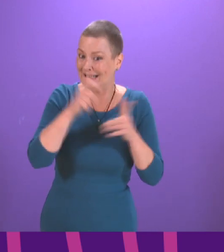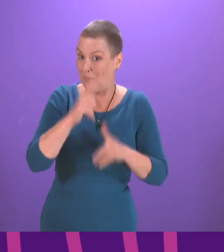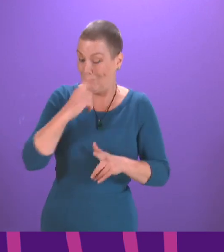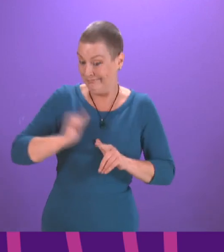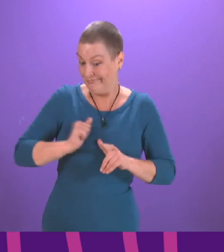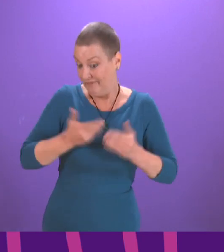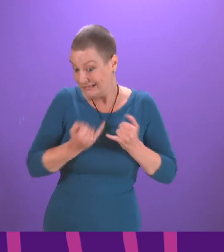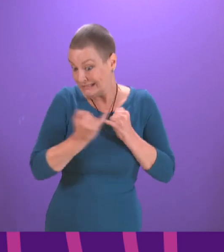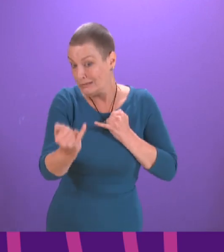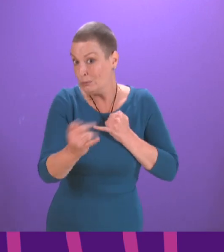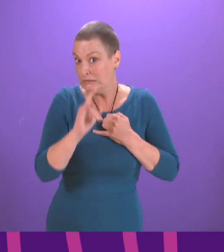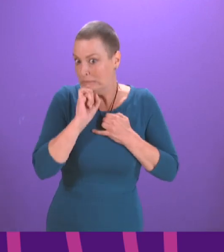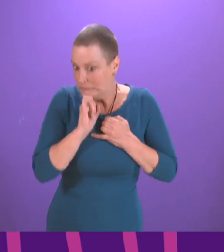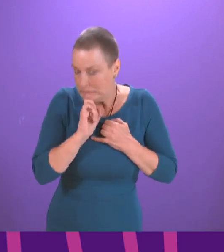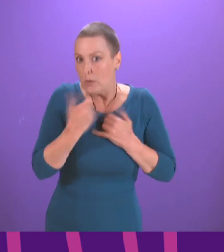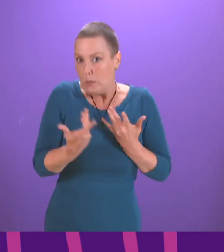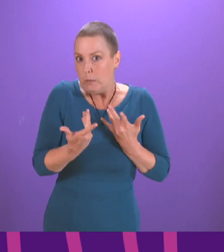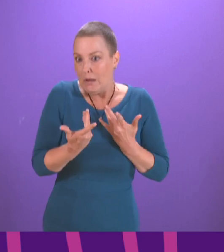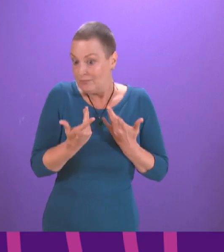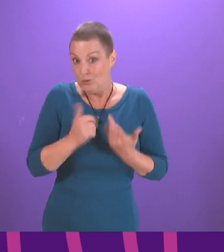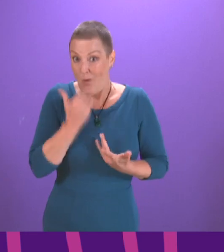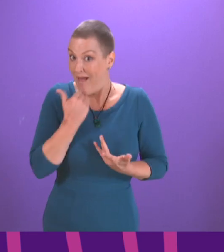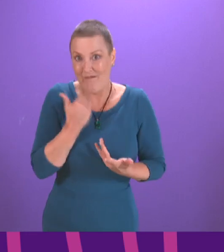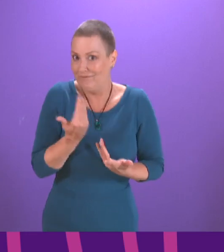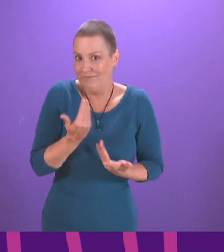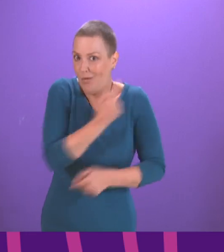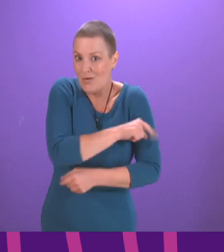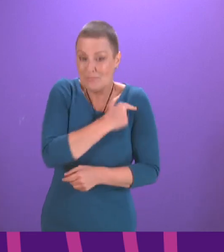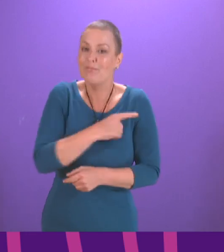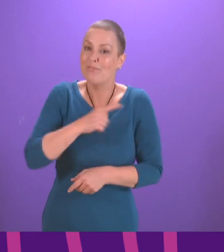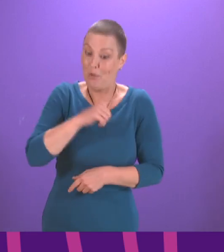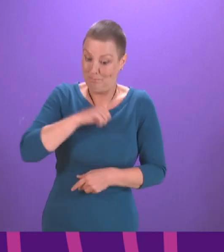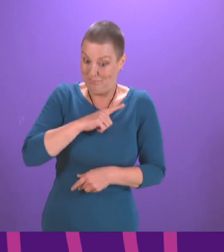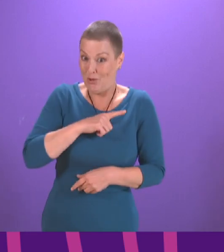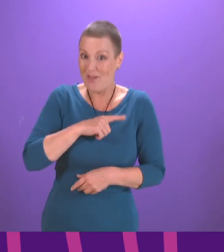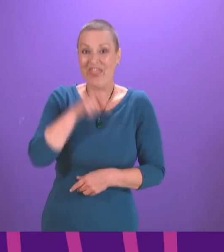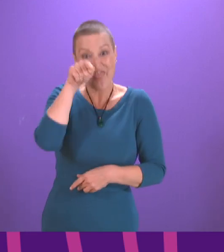decision on Dundee city. It is action designed to take Tayside—and Dundee, in particular—off